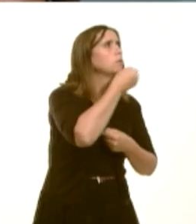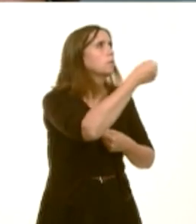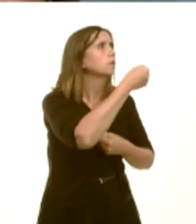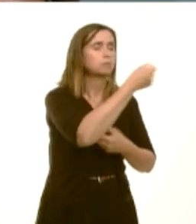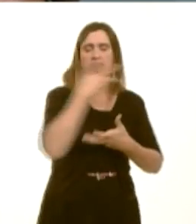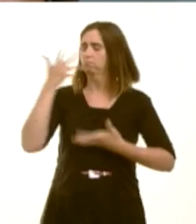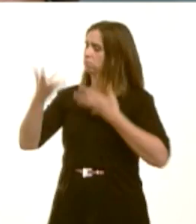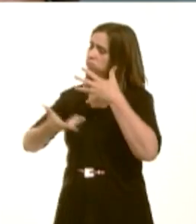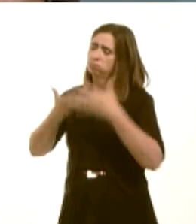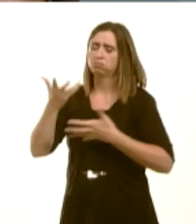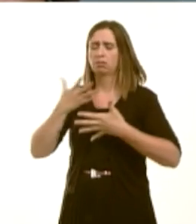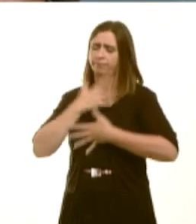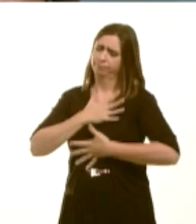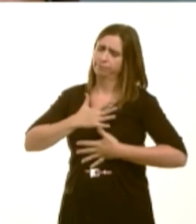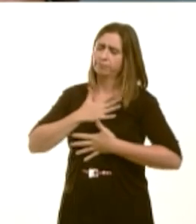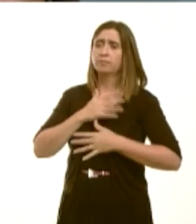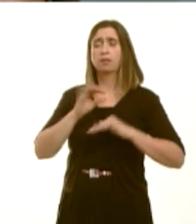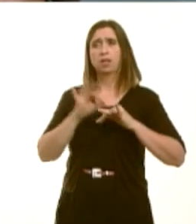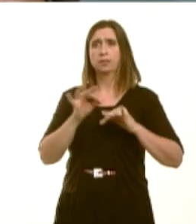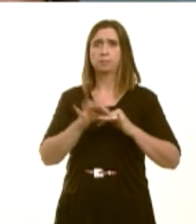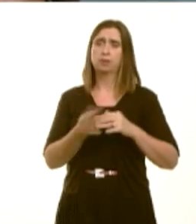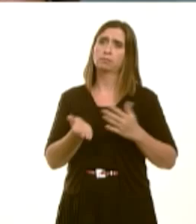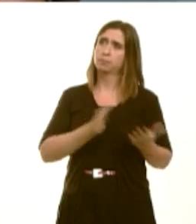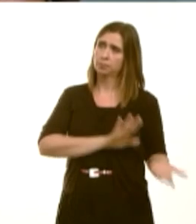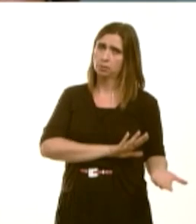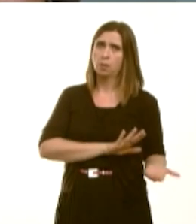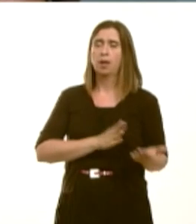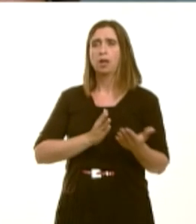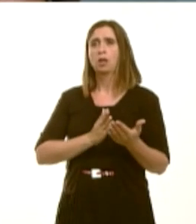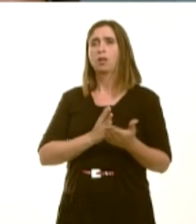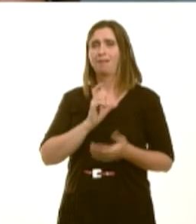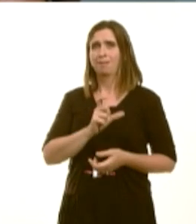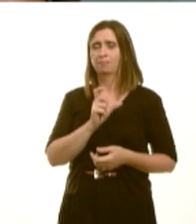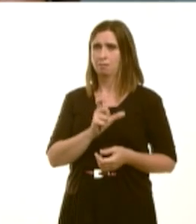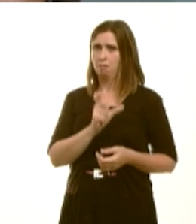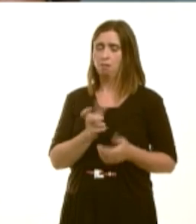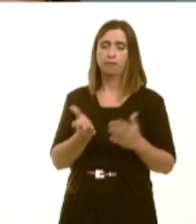of pain, a lot of griefóher own husband passed away after a terminal diagnosis of cancer,